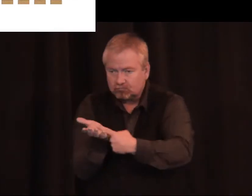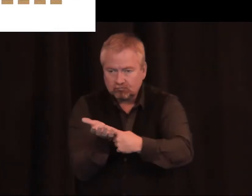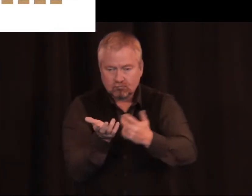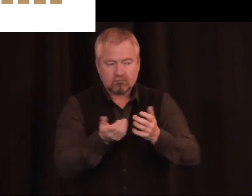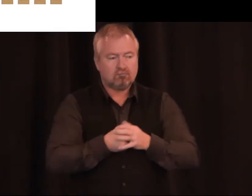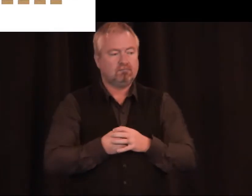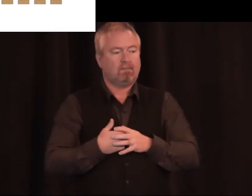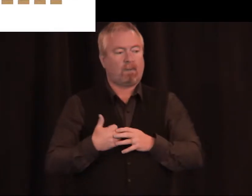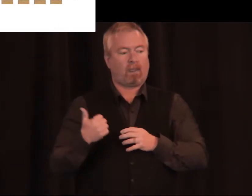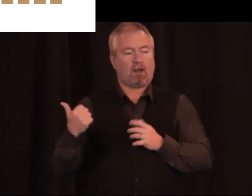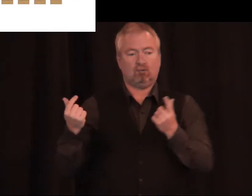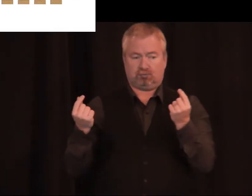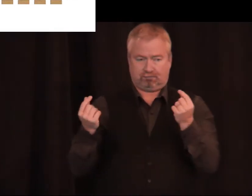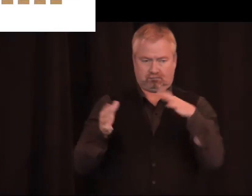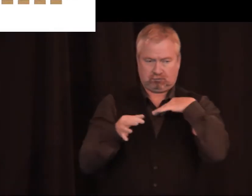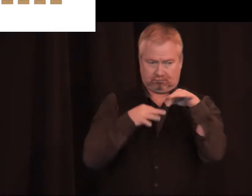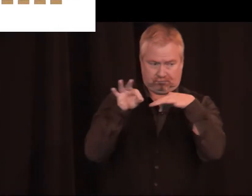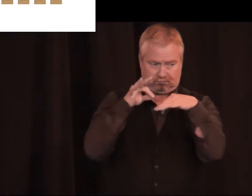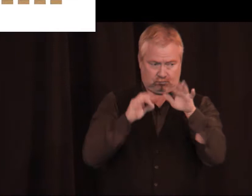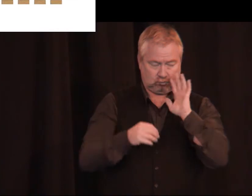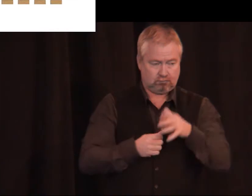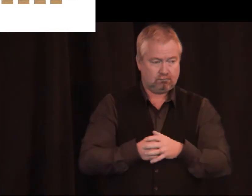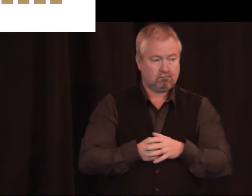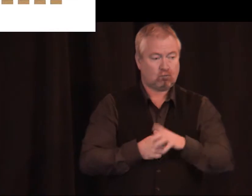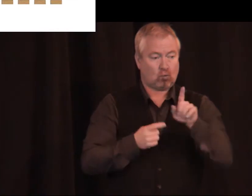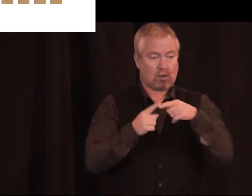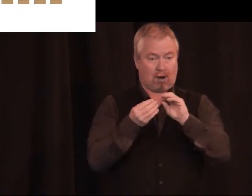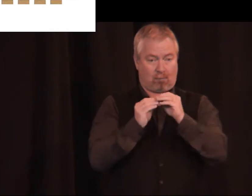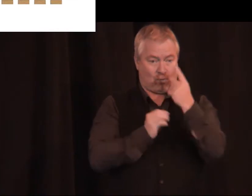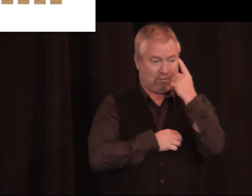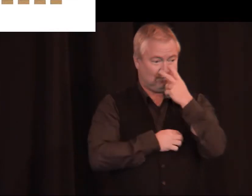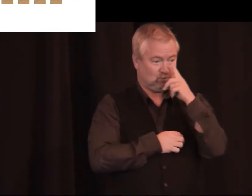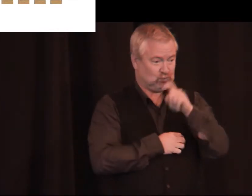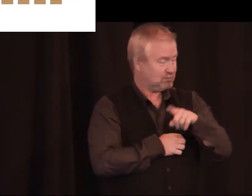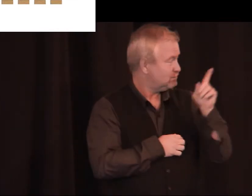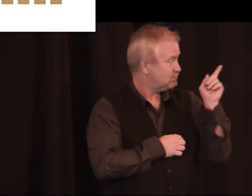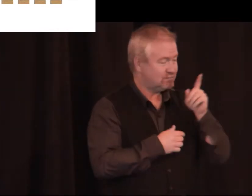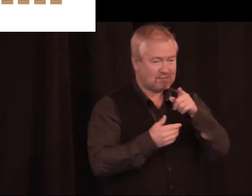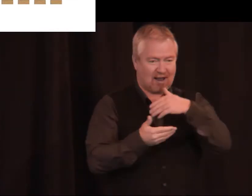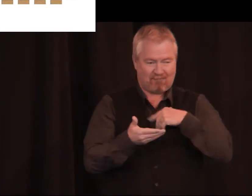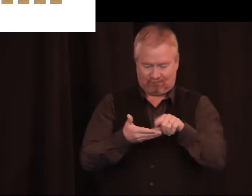you're going to go to question number 1 and scratch off which answer you think is the correct one.